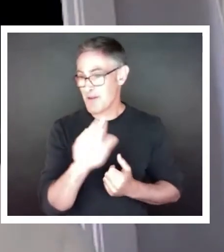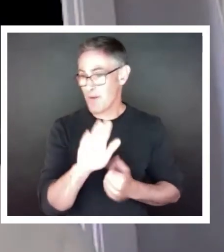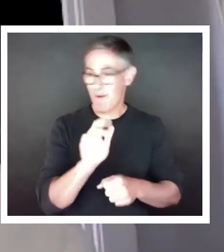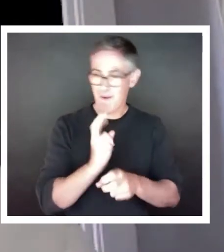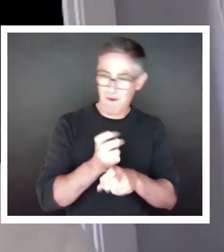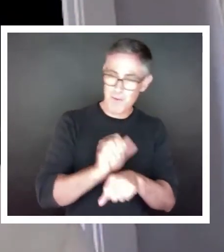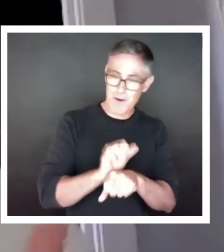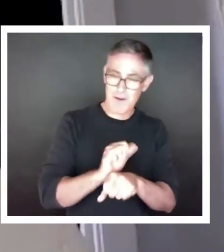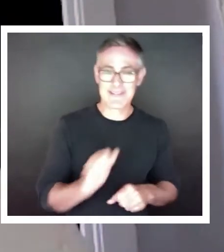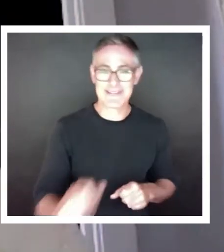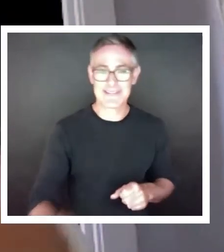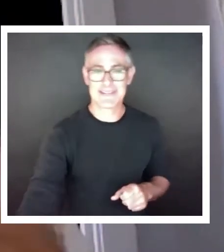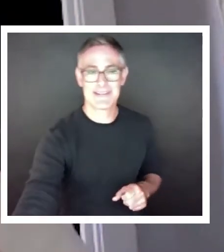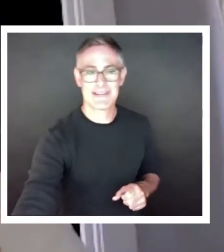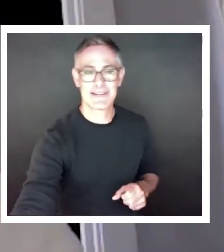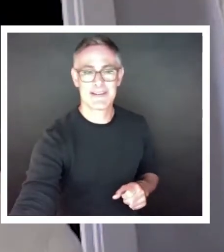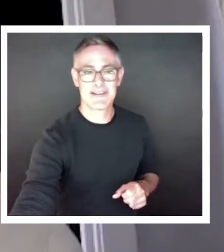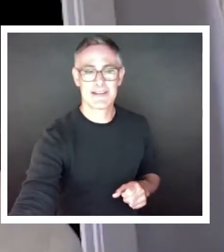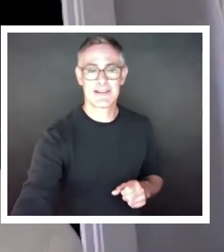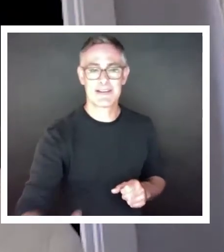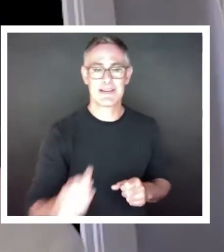getting like for future adventures.